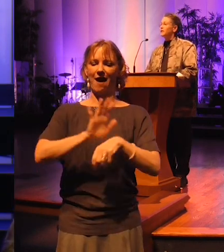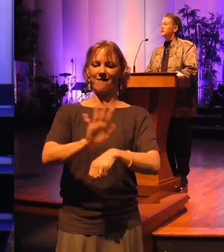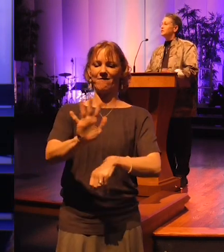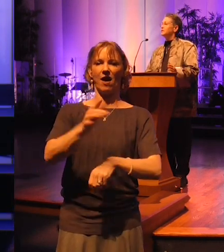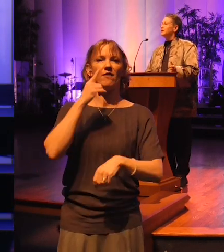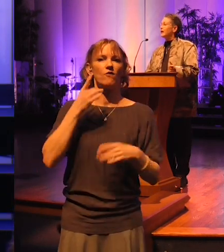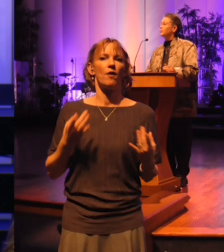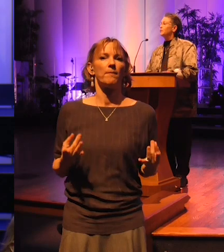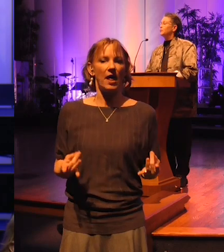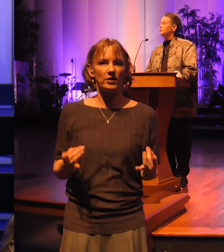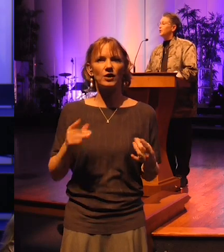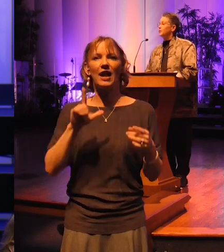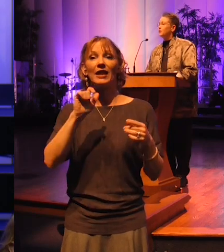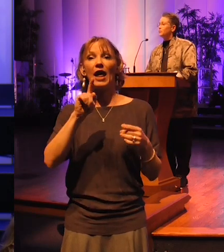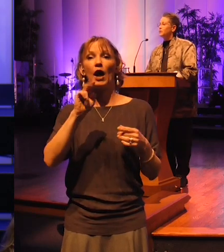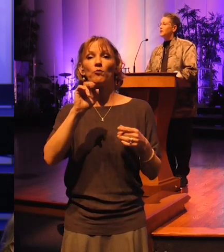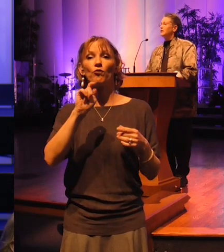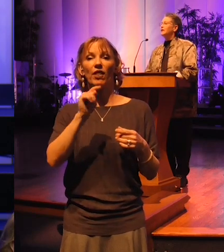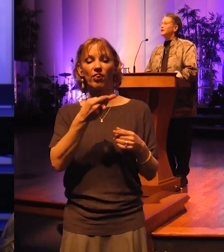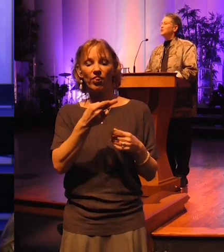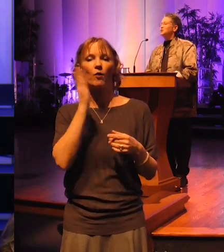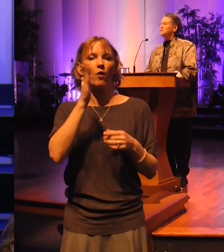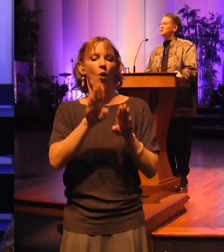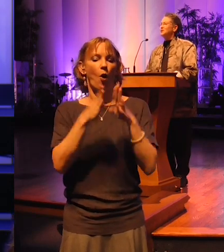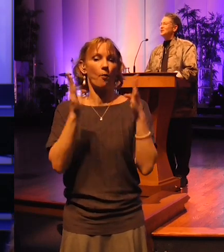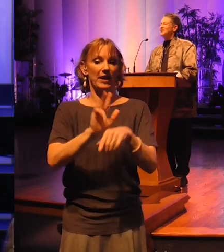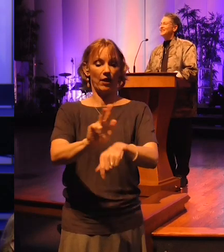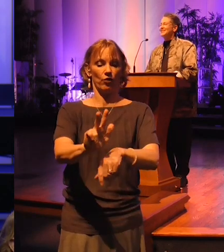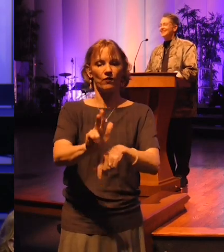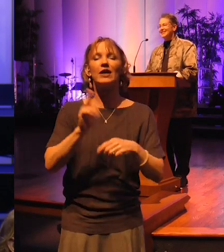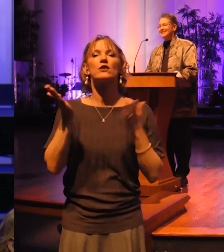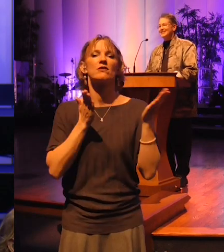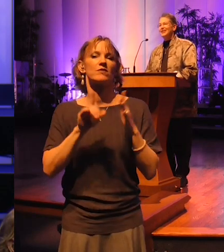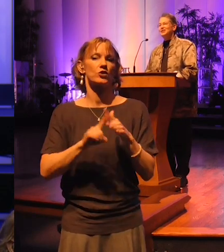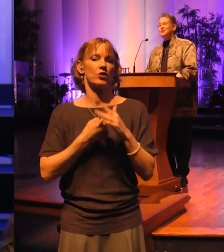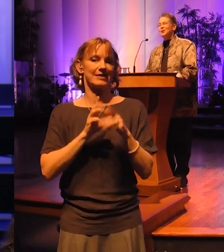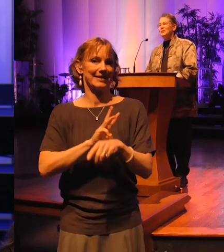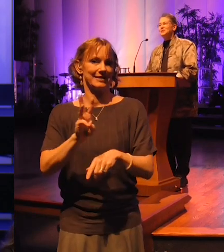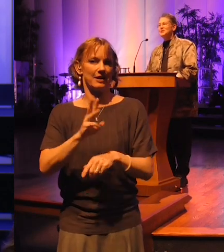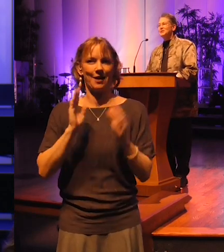labyrinth will be open at 3 and the service starts at 6 so I hope to see you here this